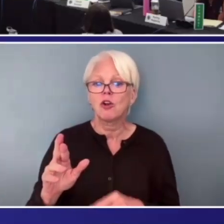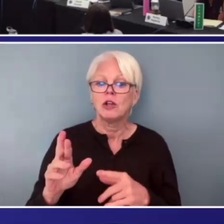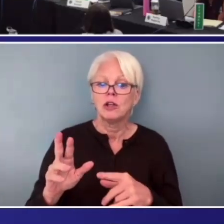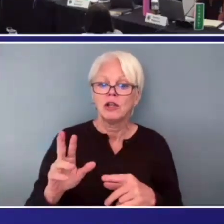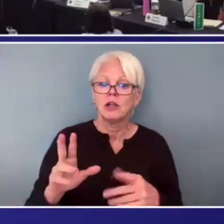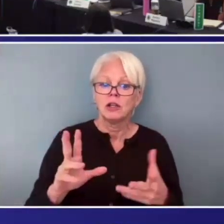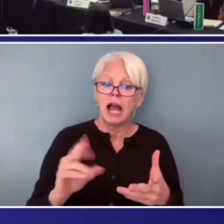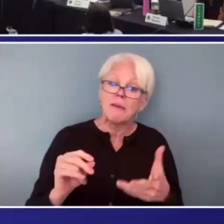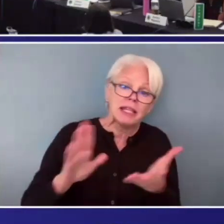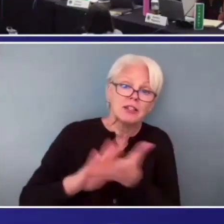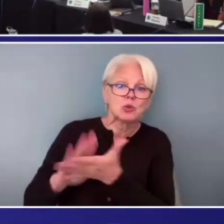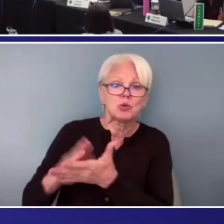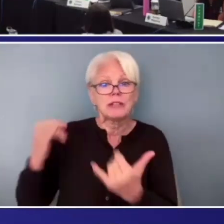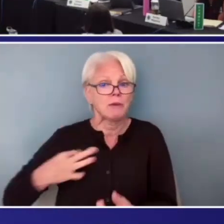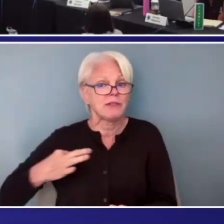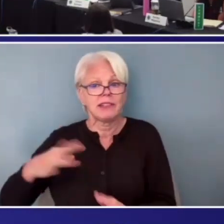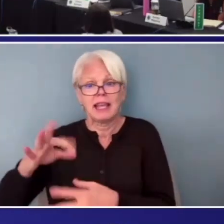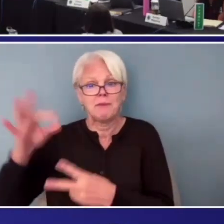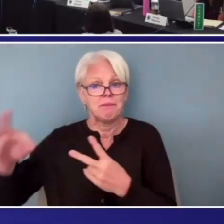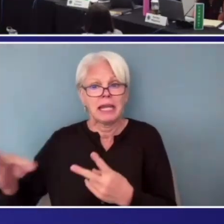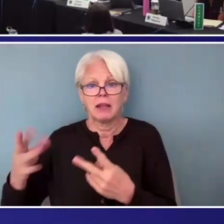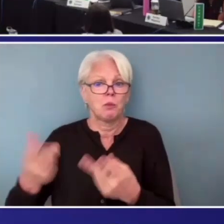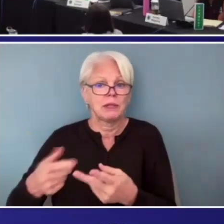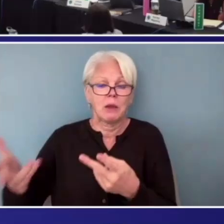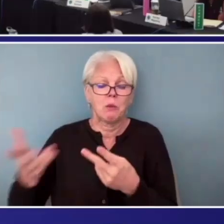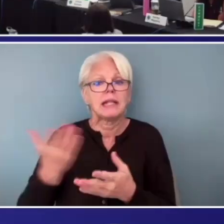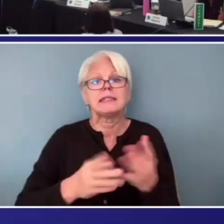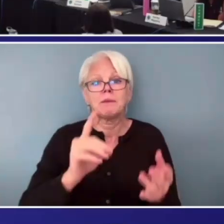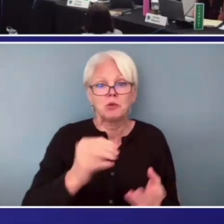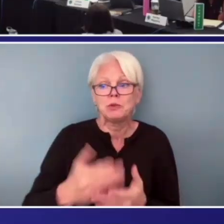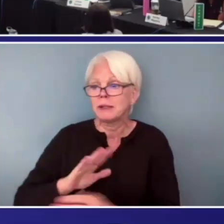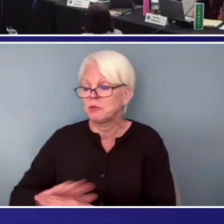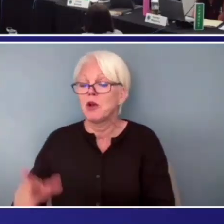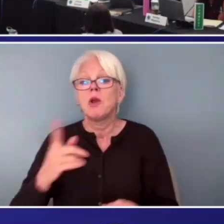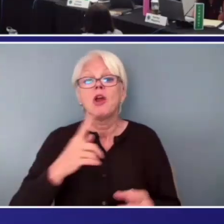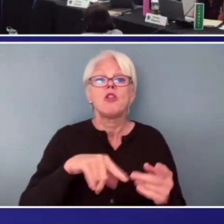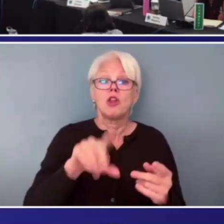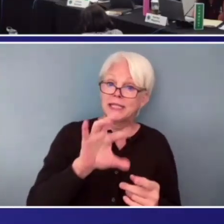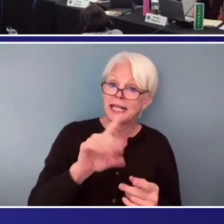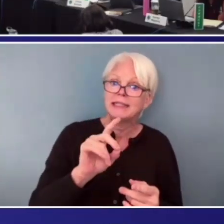Schools can pick whatever they want. Some schools do it, some schools don't. The schools that did would have an advantage, as I read that language.